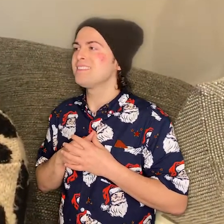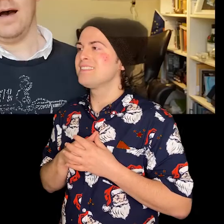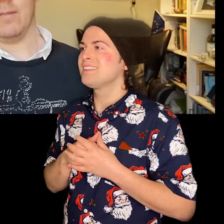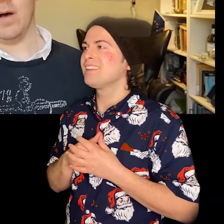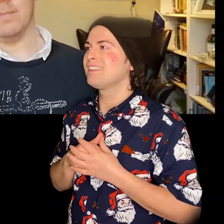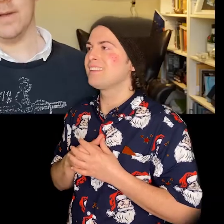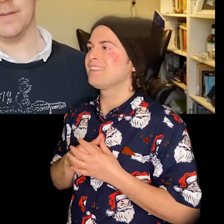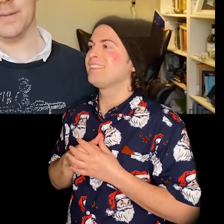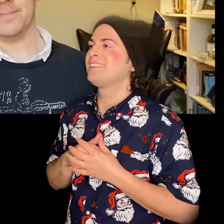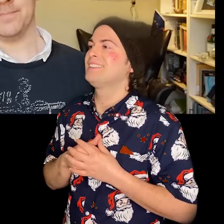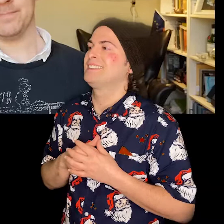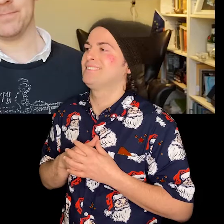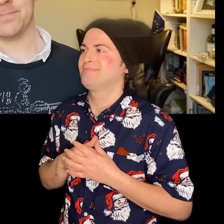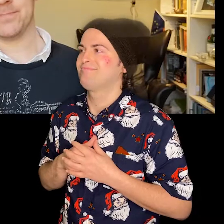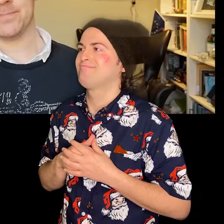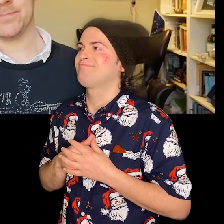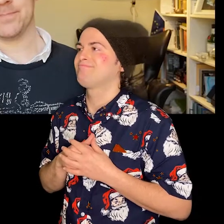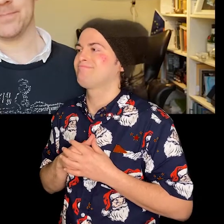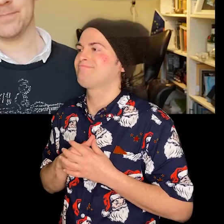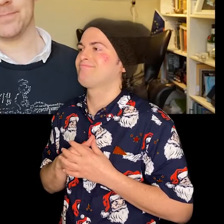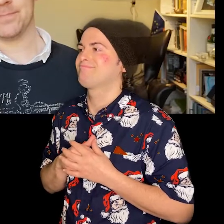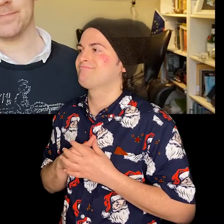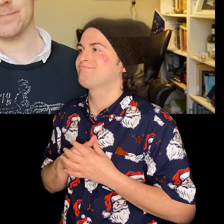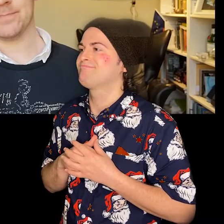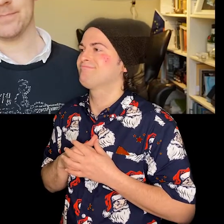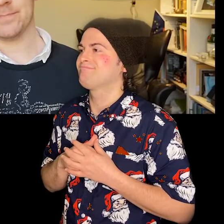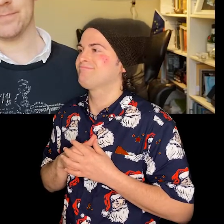Brian - Hi Mum Senga – Hi son,